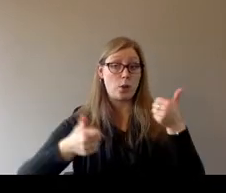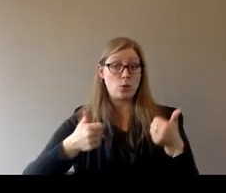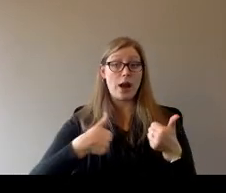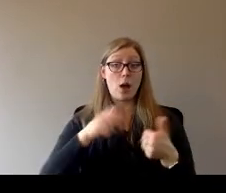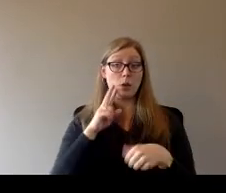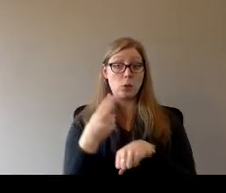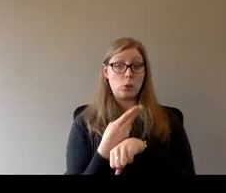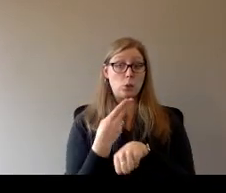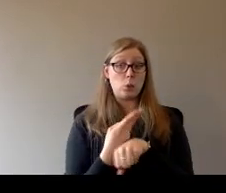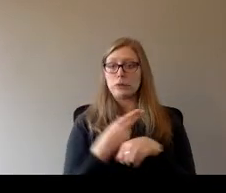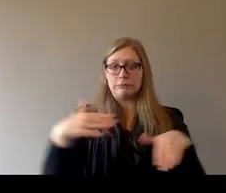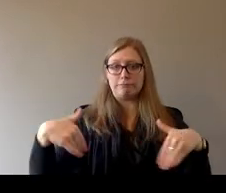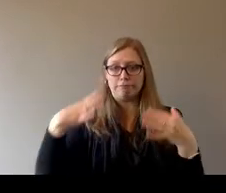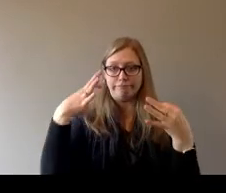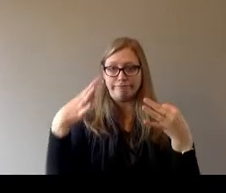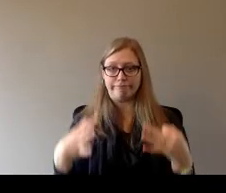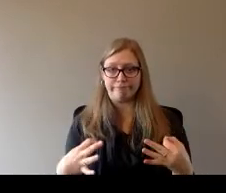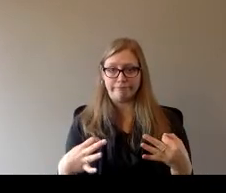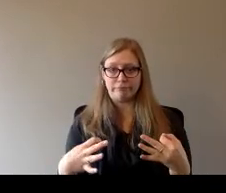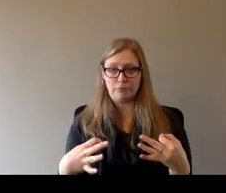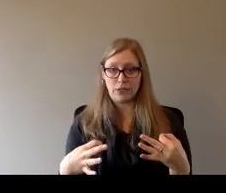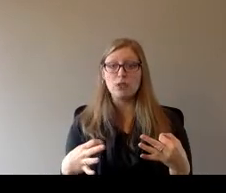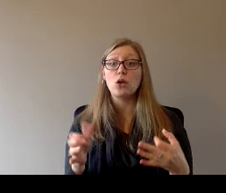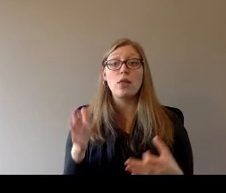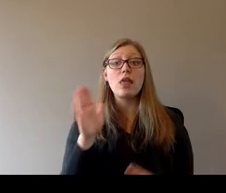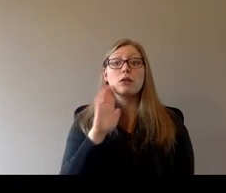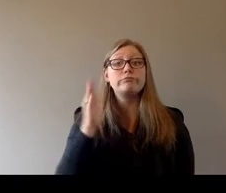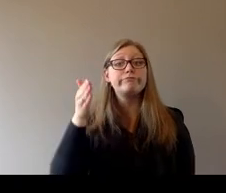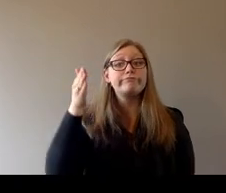use. So I want you to know that that's happening in the near future.